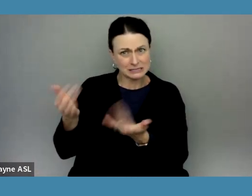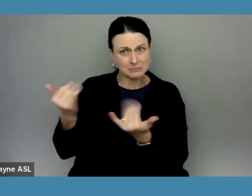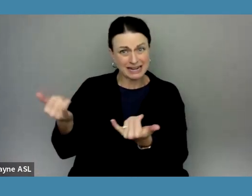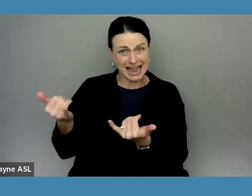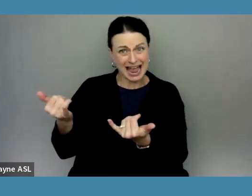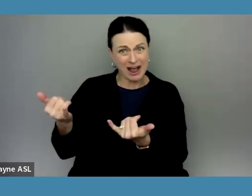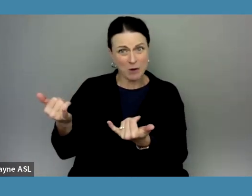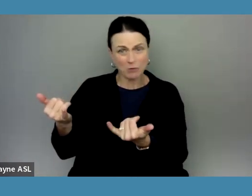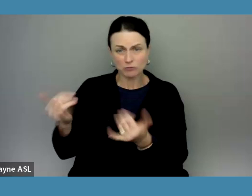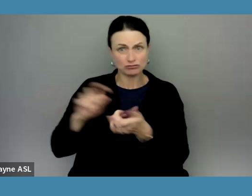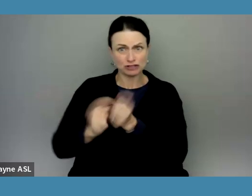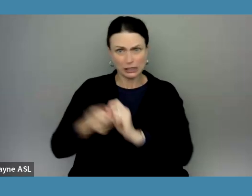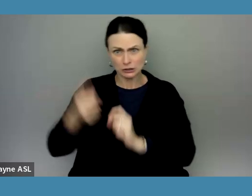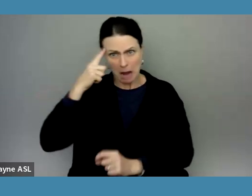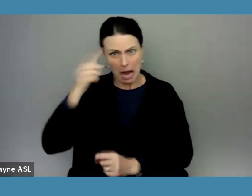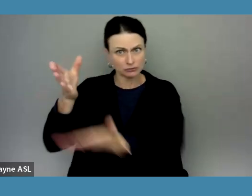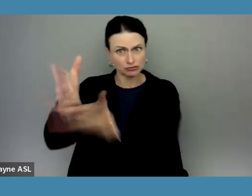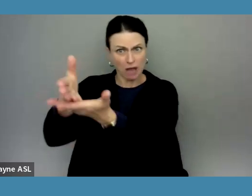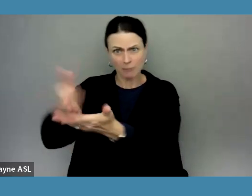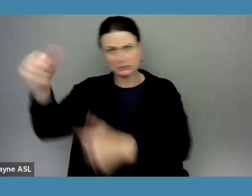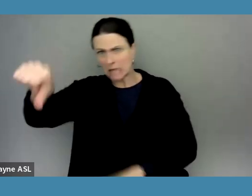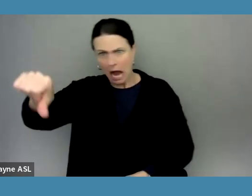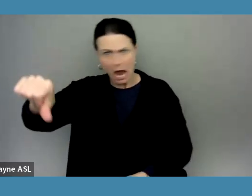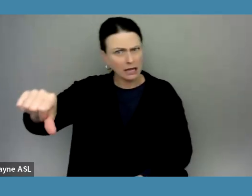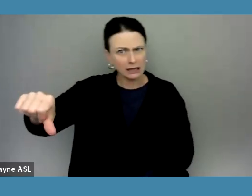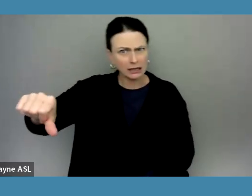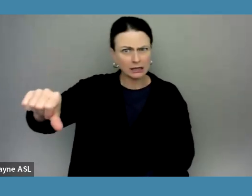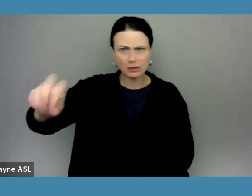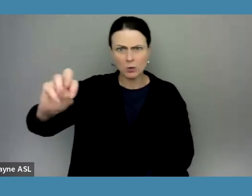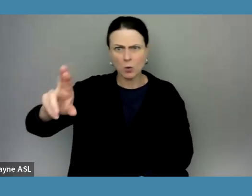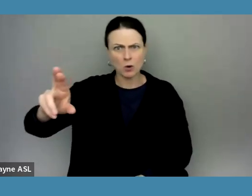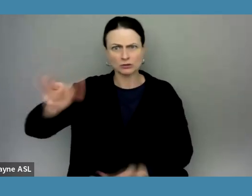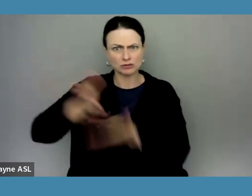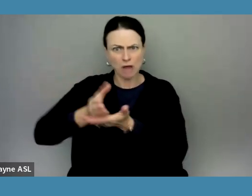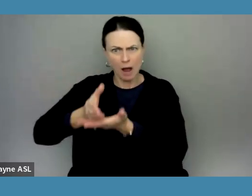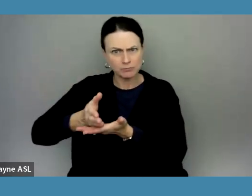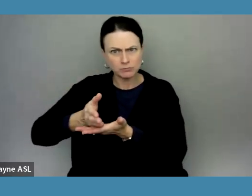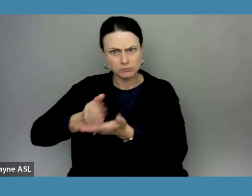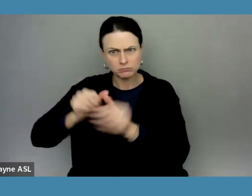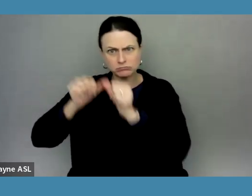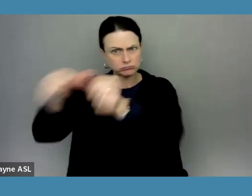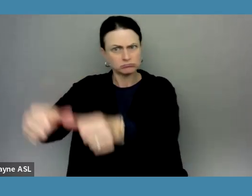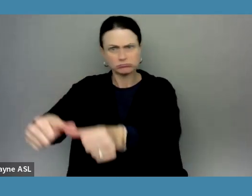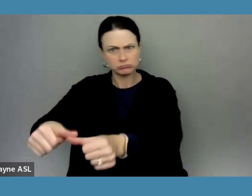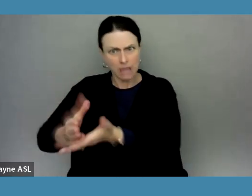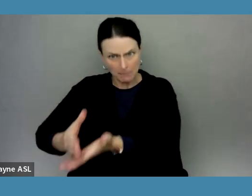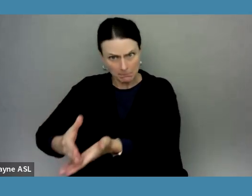or now they are no longer approving it going forward, then that's a situation